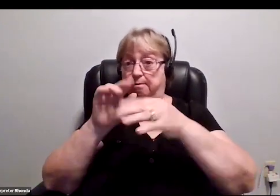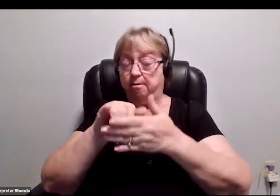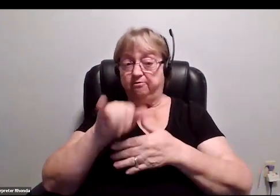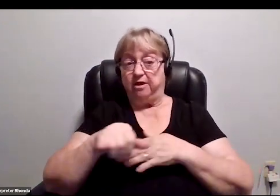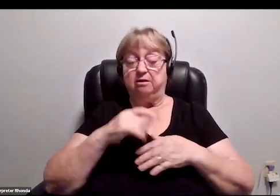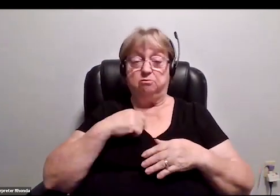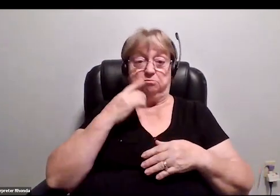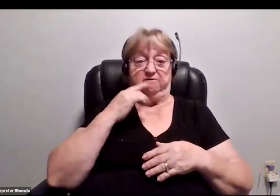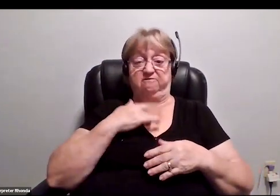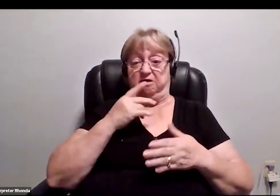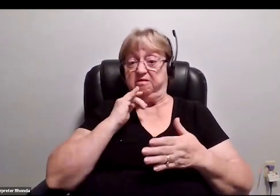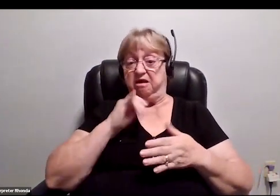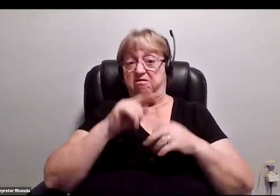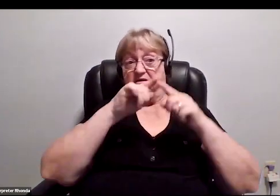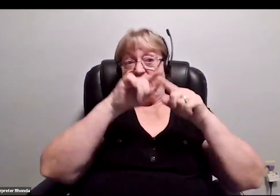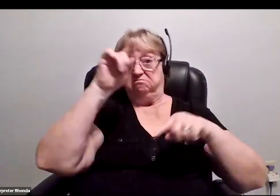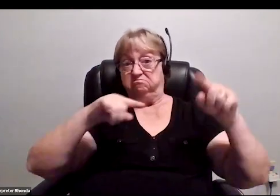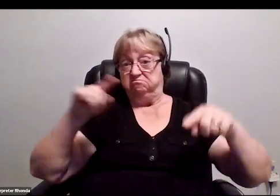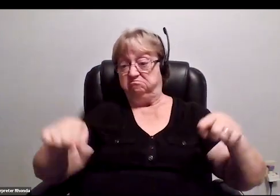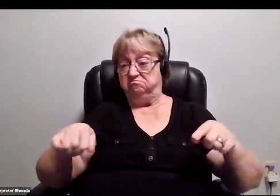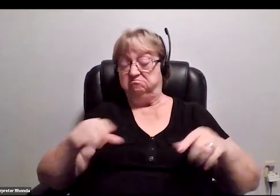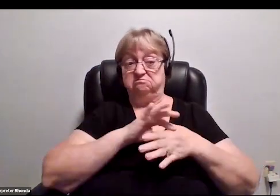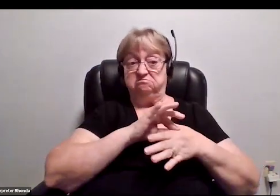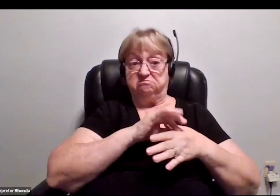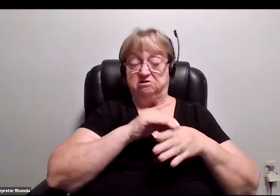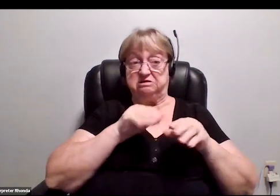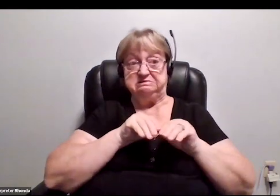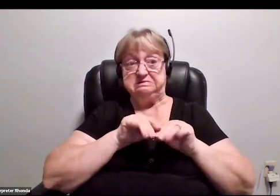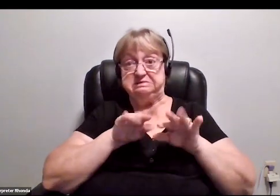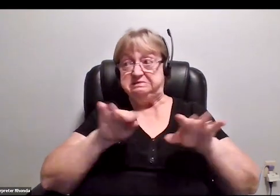could help spread the message regarding science accessibility